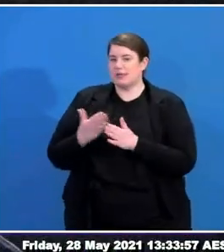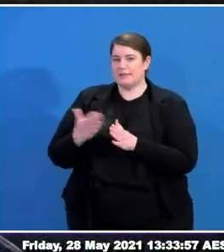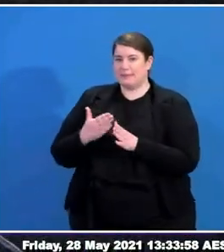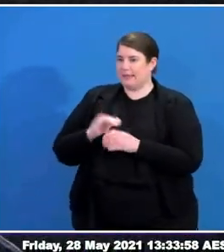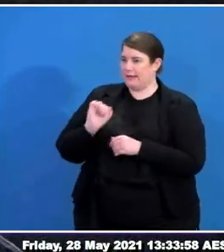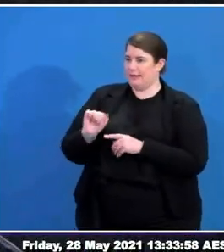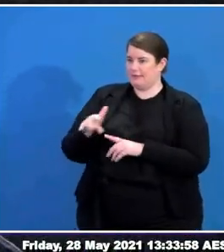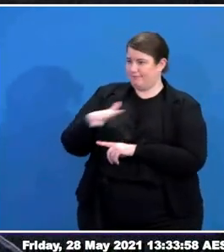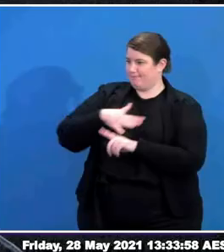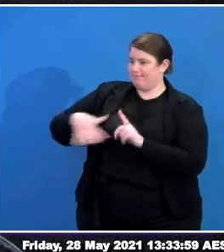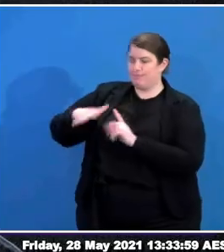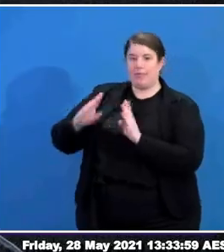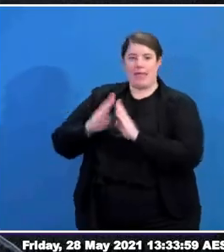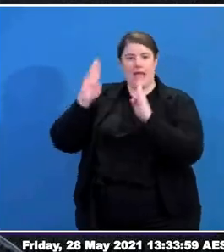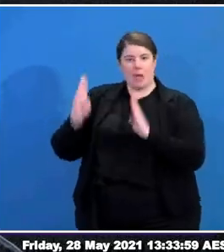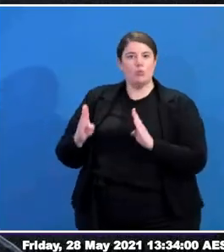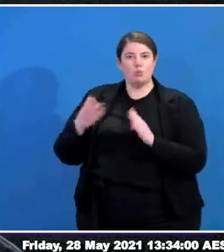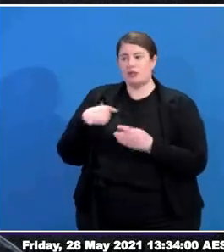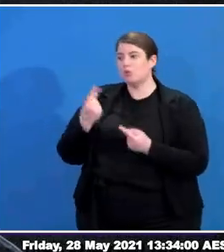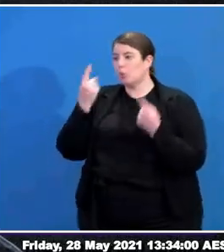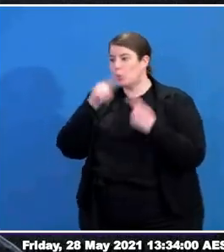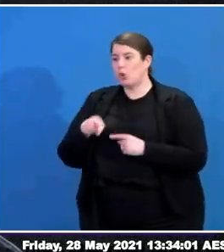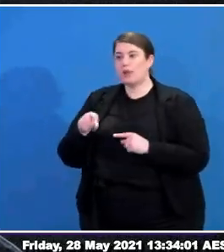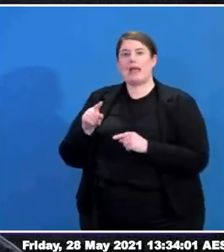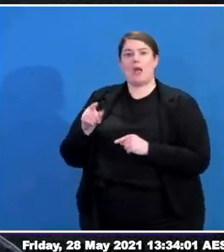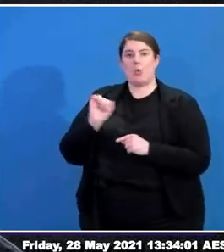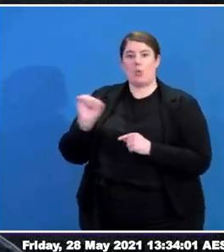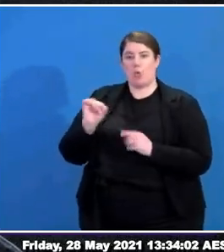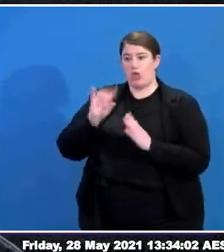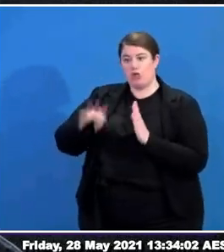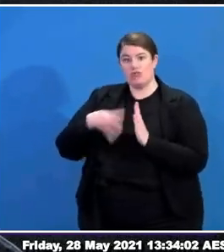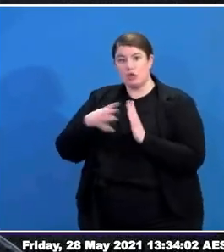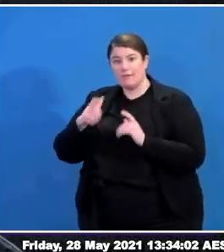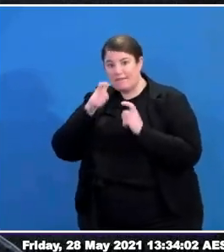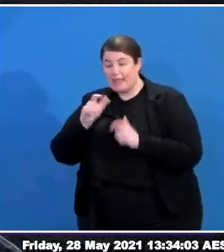the individuals in the house. So we have to assess each roster of care and each individual support,